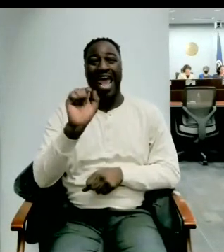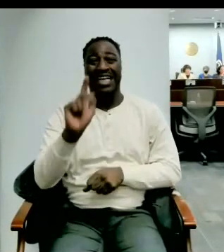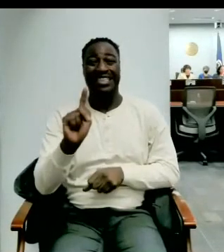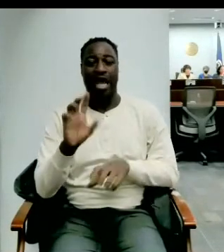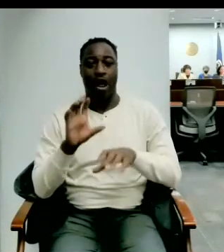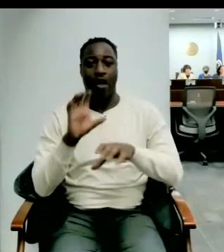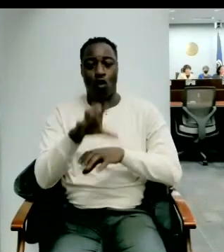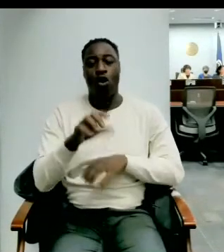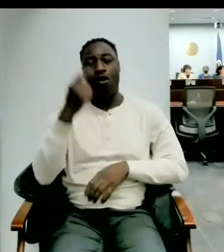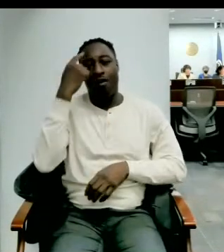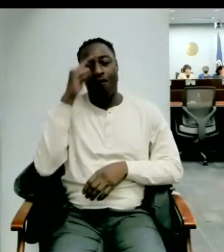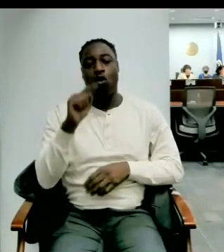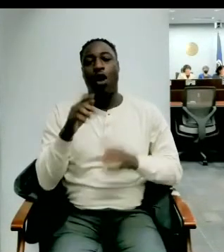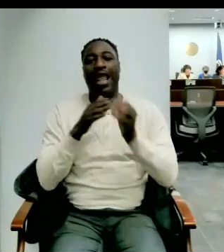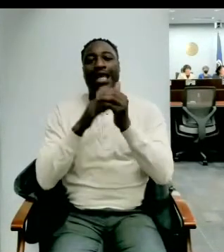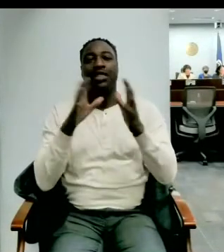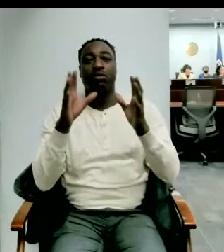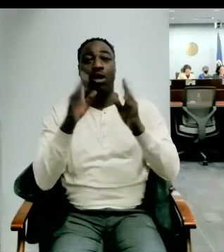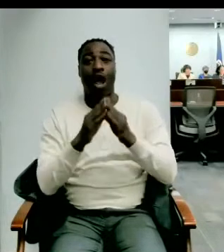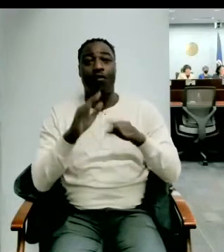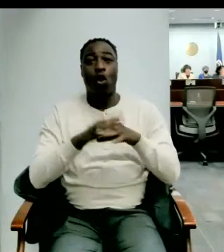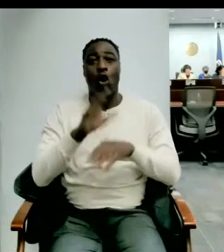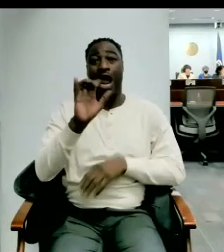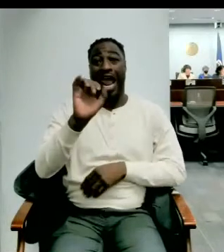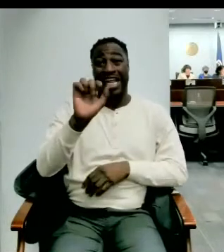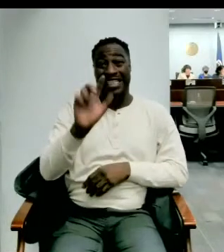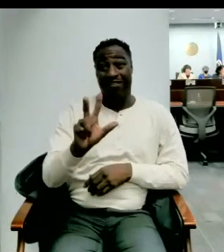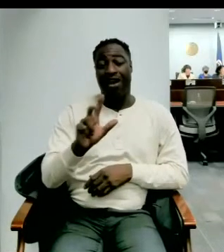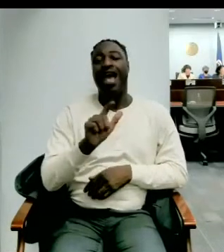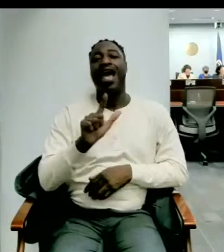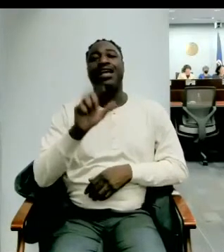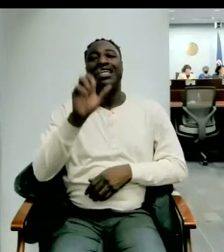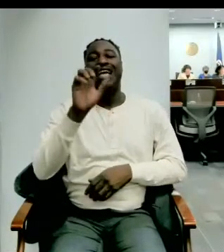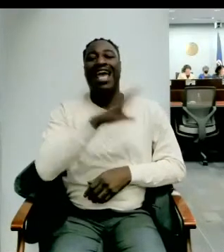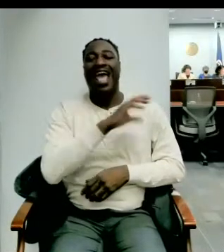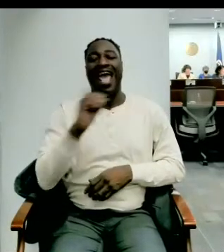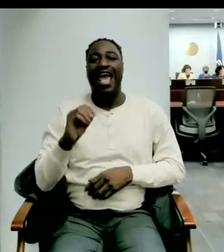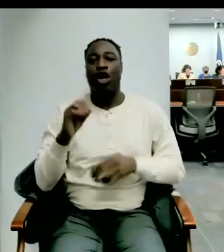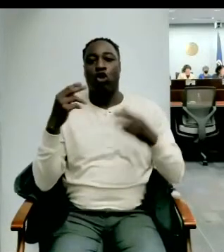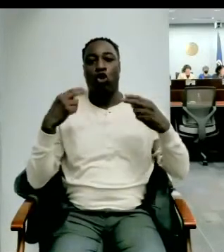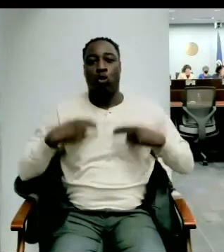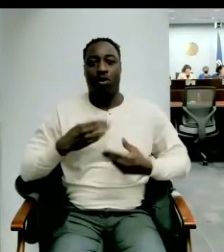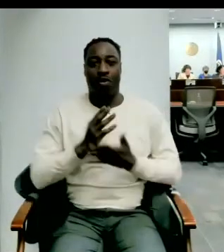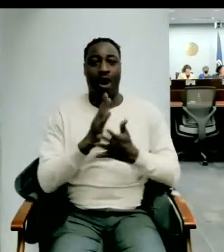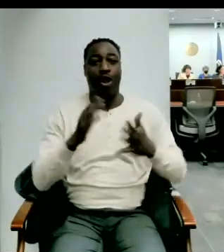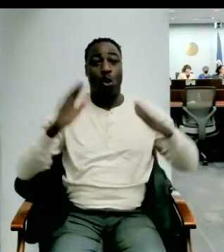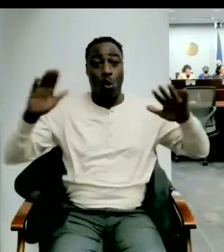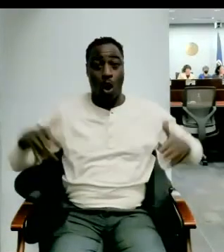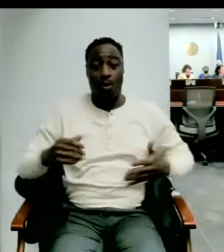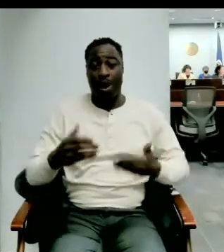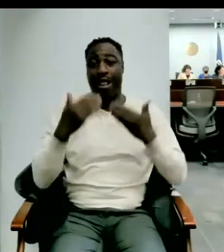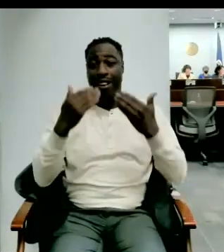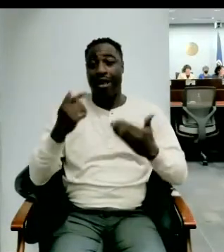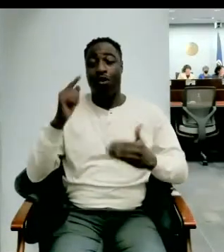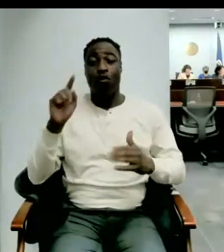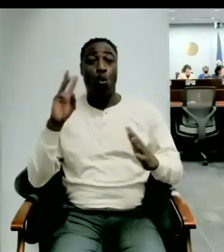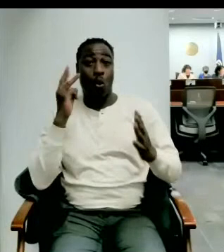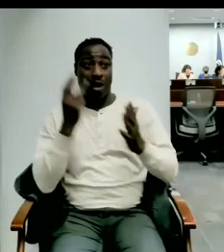leadership conference on civil and human rights. So welcome and thank you again to our witnesses for being here today and as